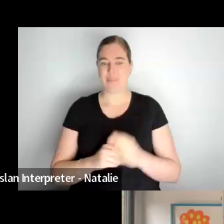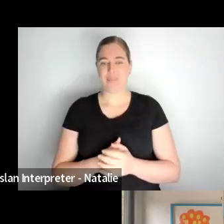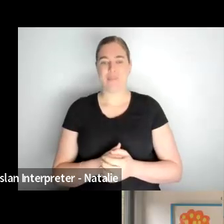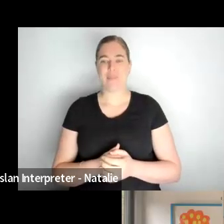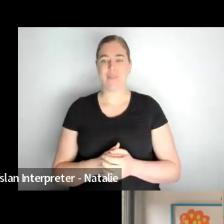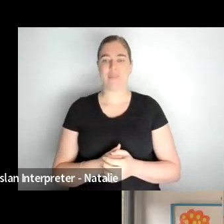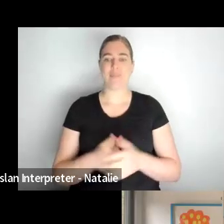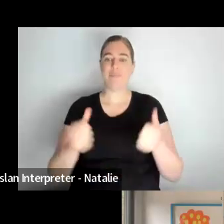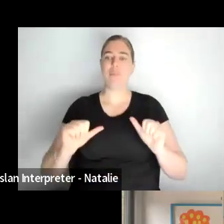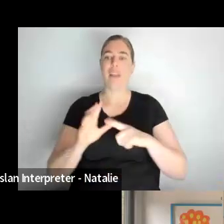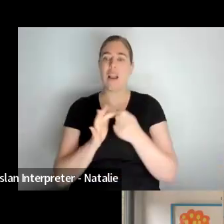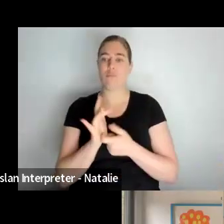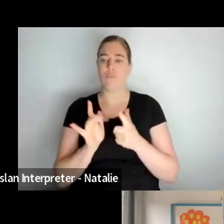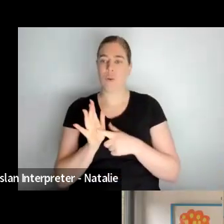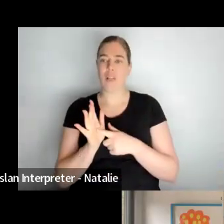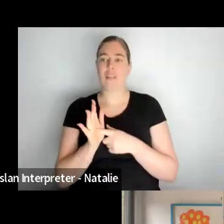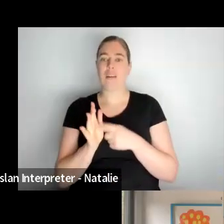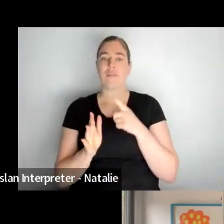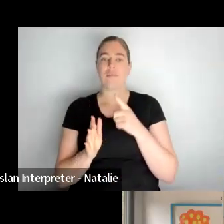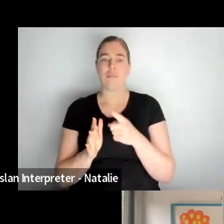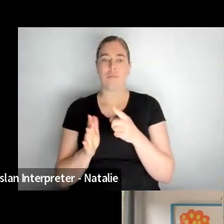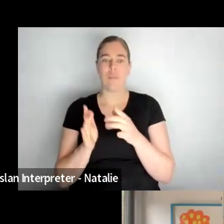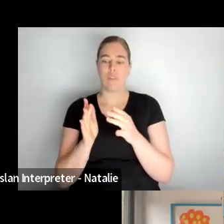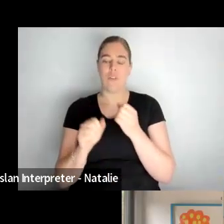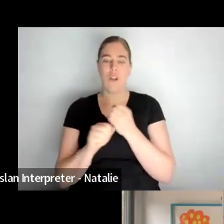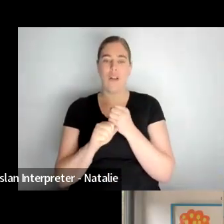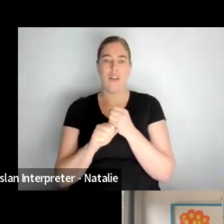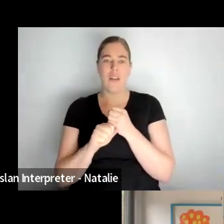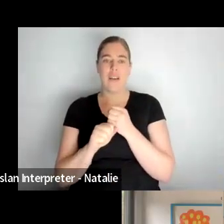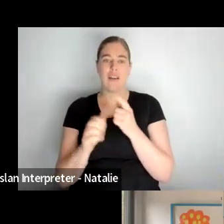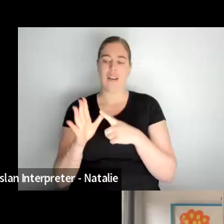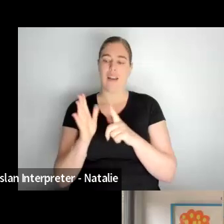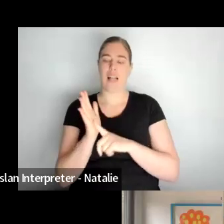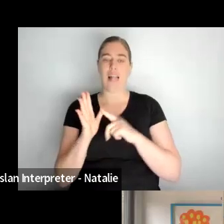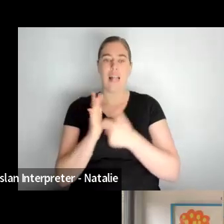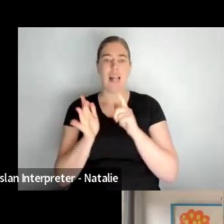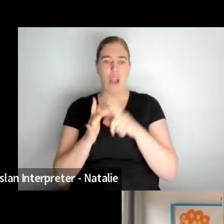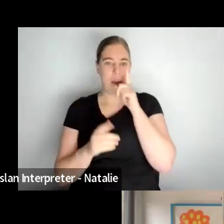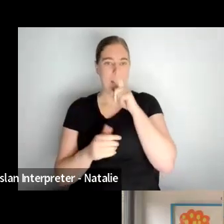April Phillips is a Wiradjuri Scottish woman of the Galari peoples, her arts practice is permitted